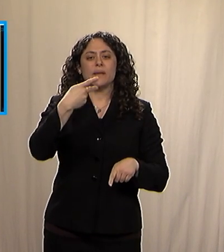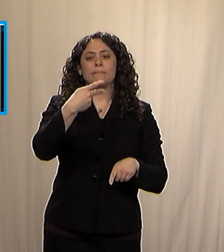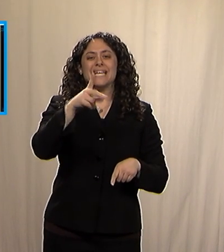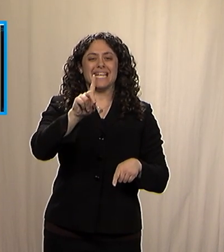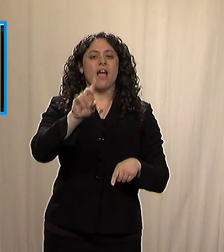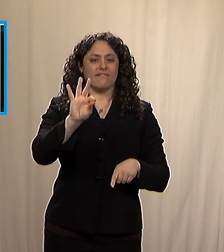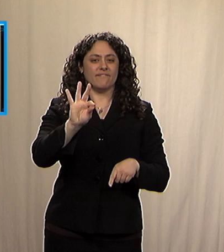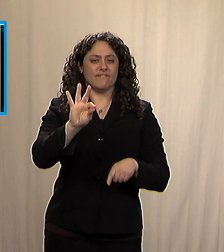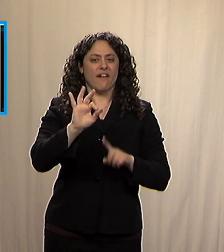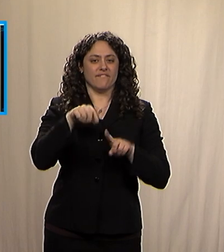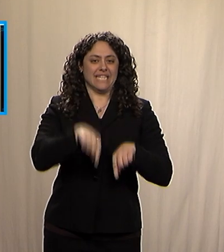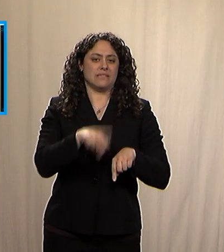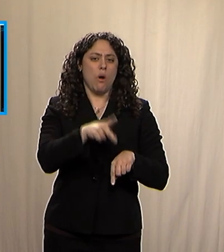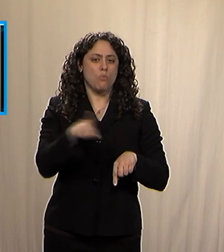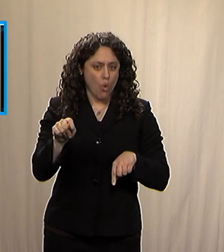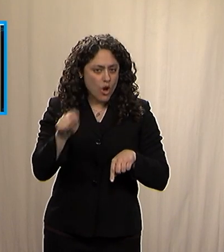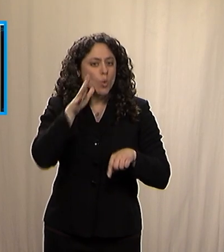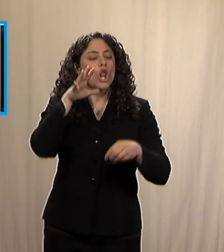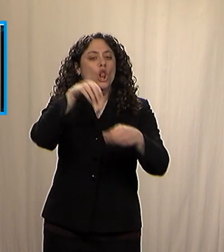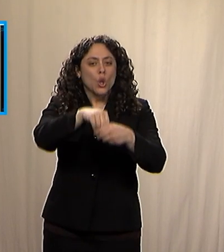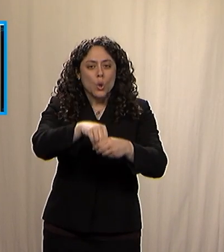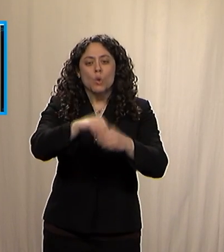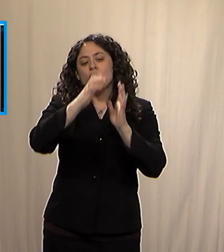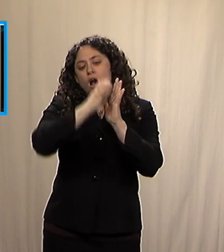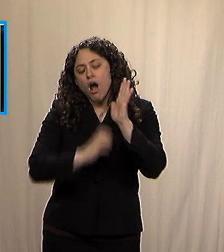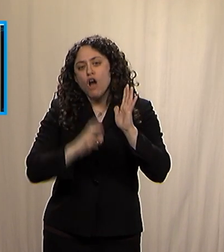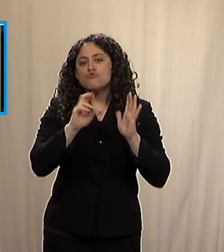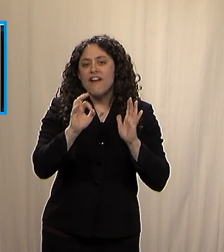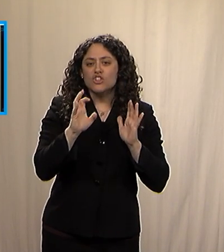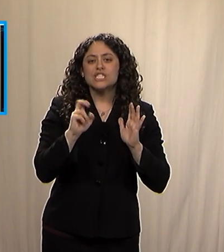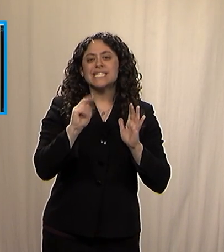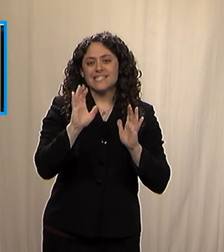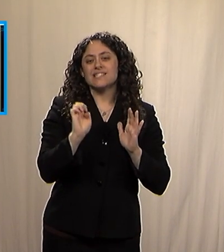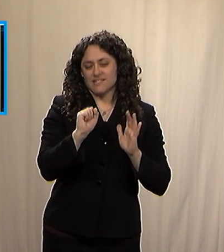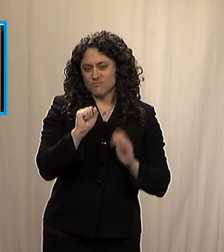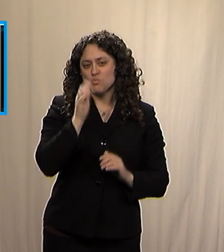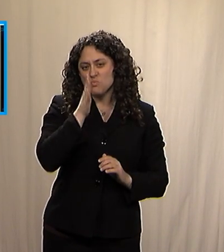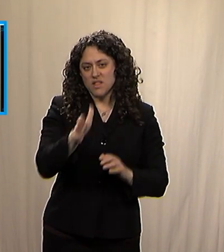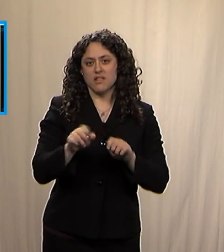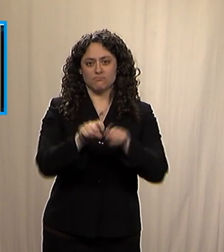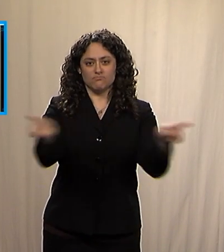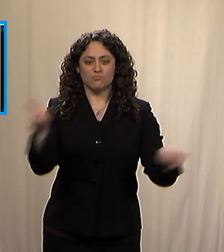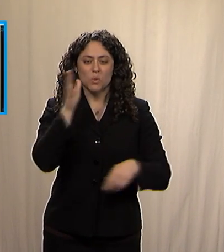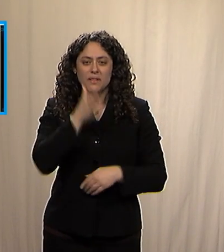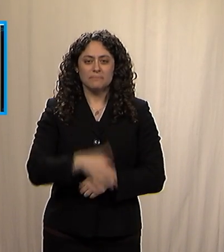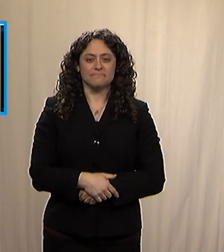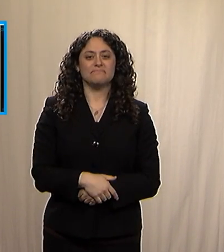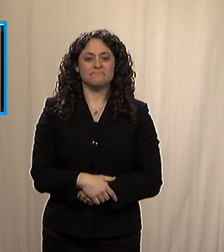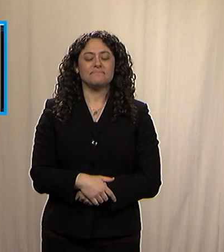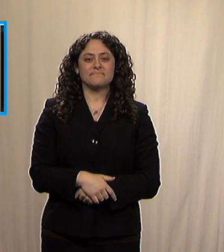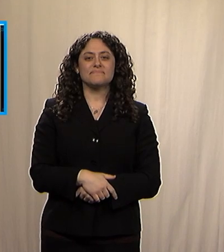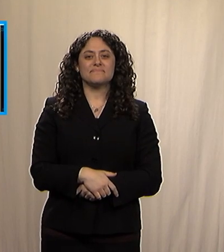which will include the references. I'm sorry.